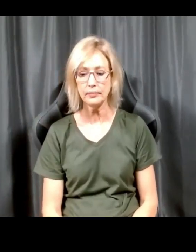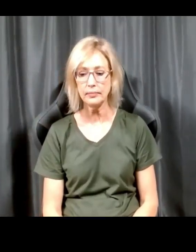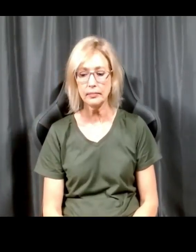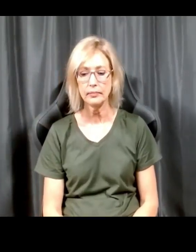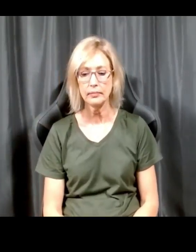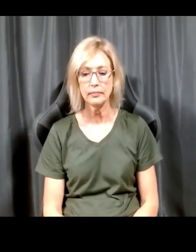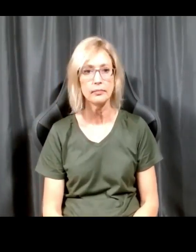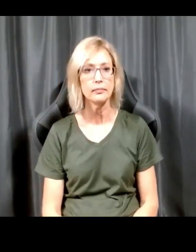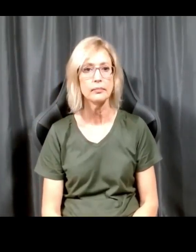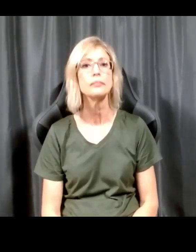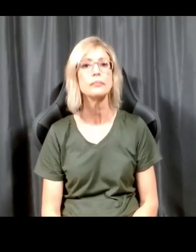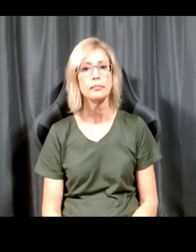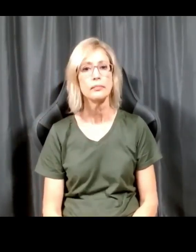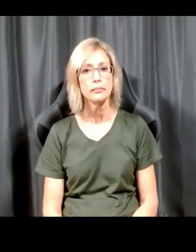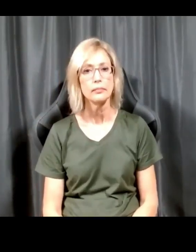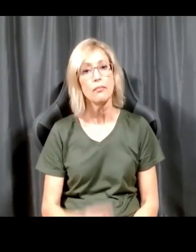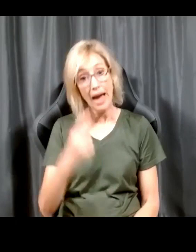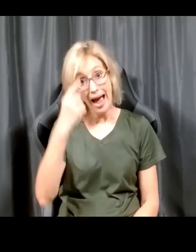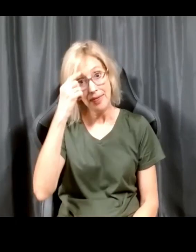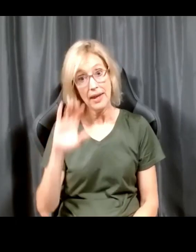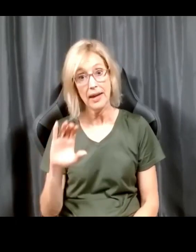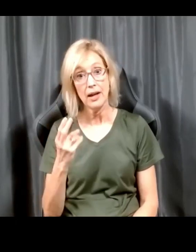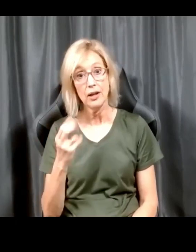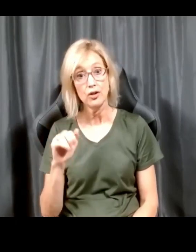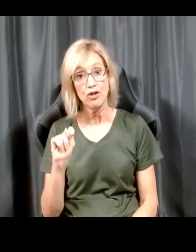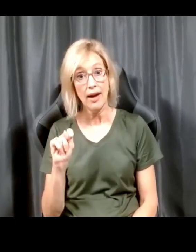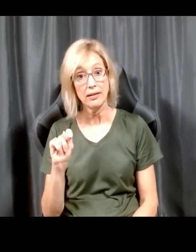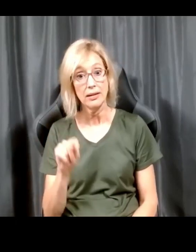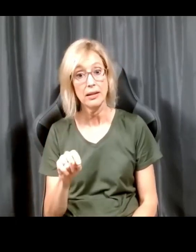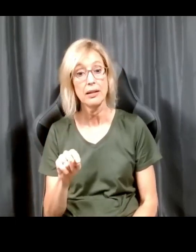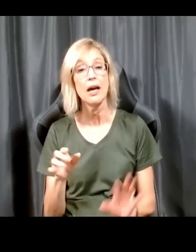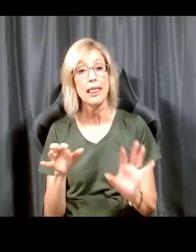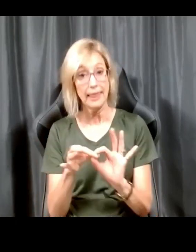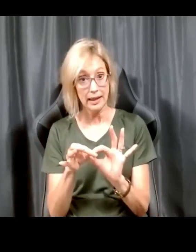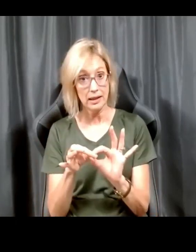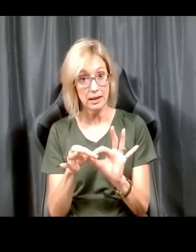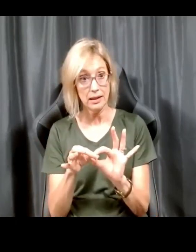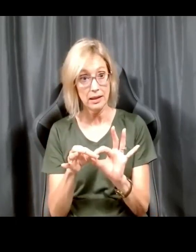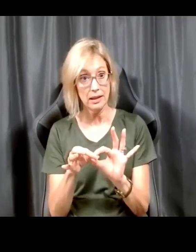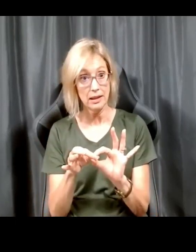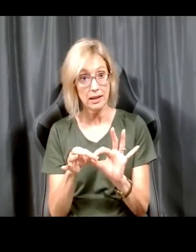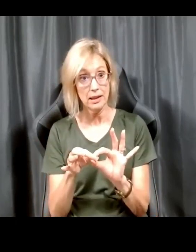I do believe in our chat box, there is a link to a short little survey.